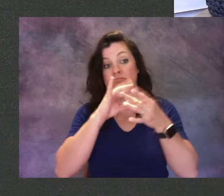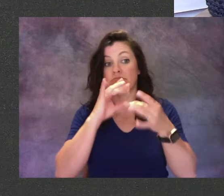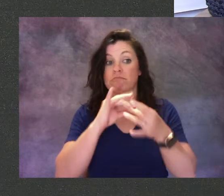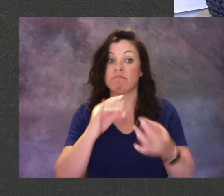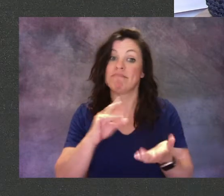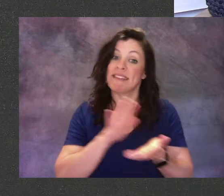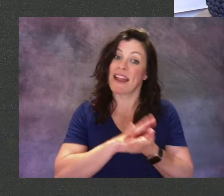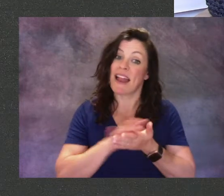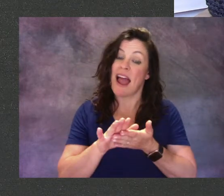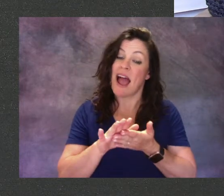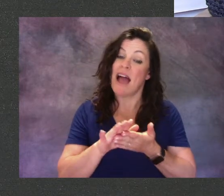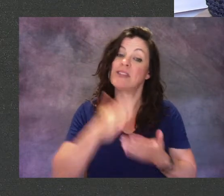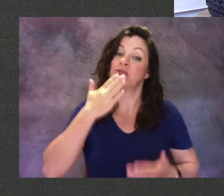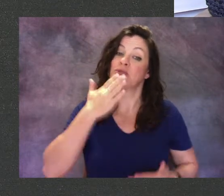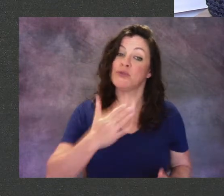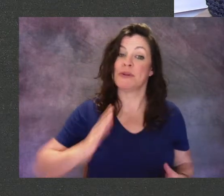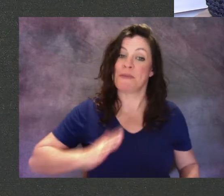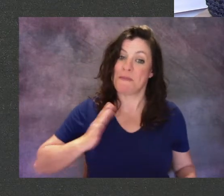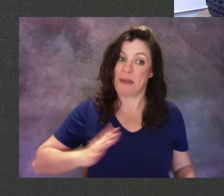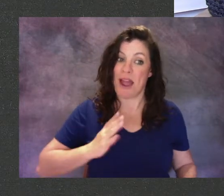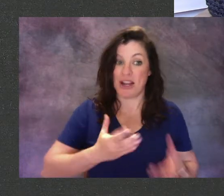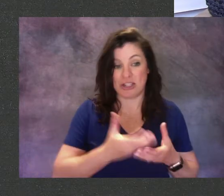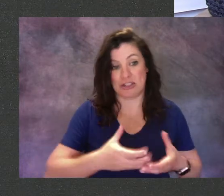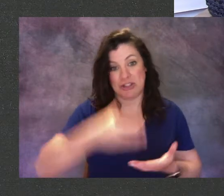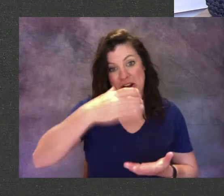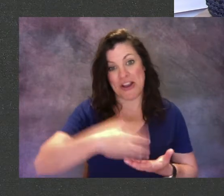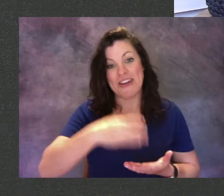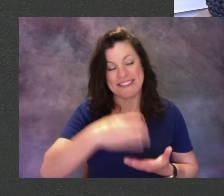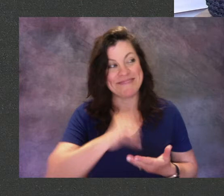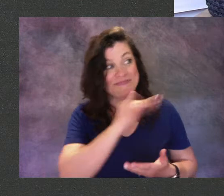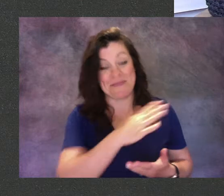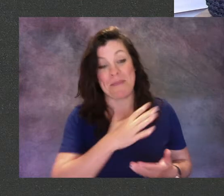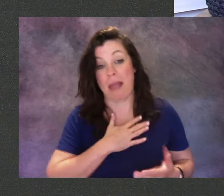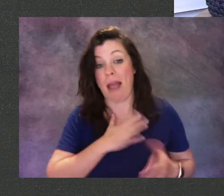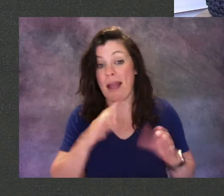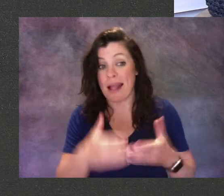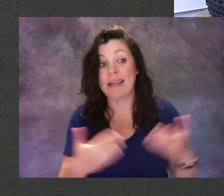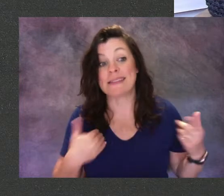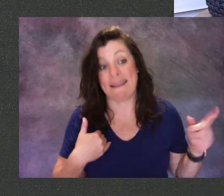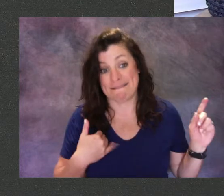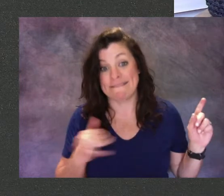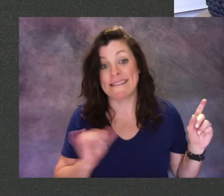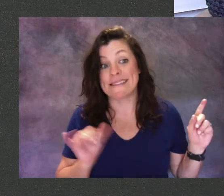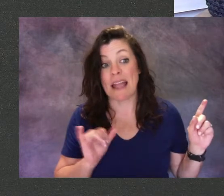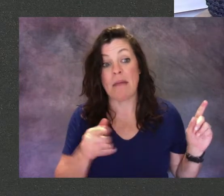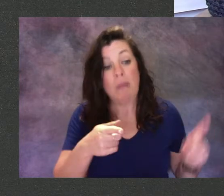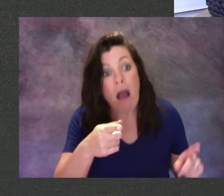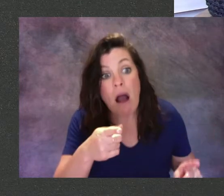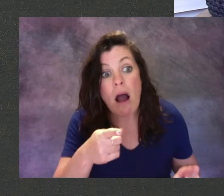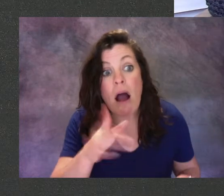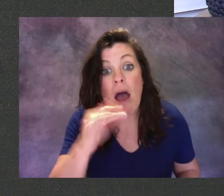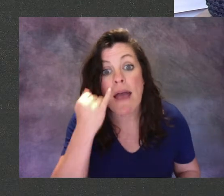So now, this is what we do in my class. I say, "Oh! you're gonna get a critter,